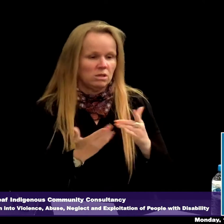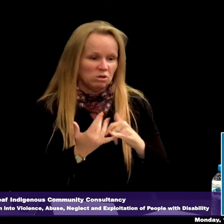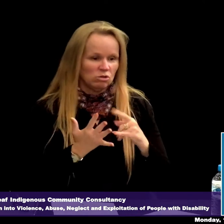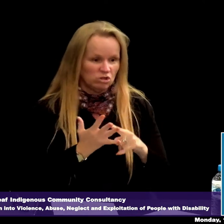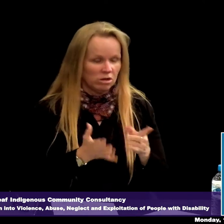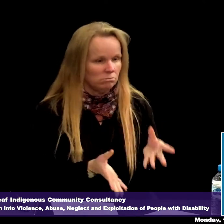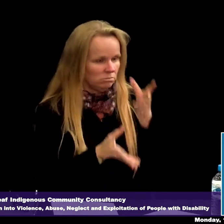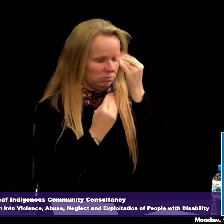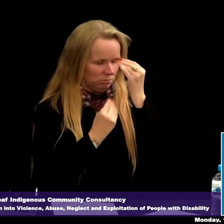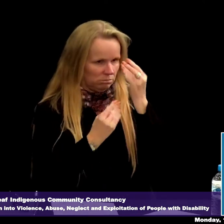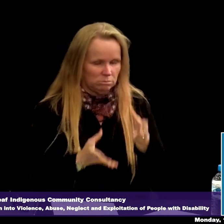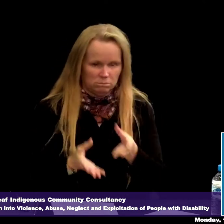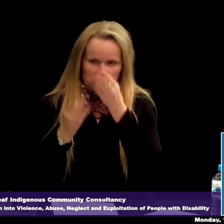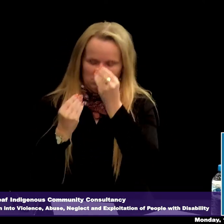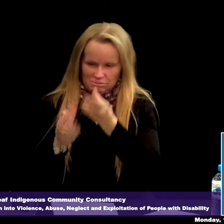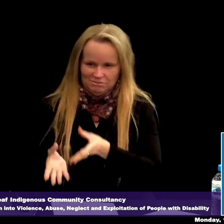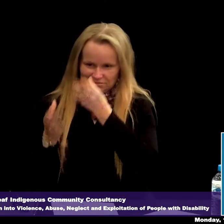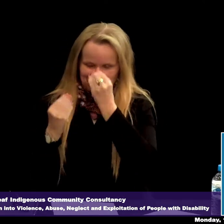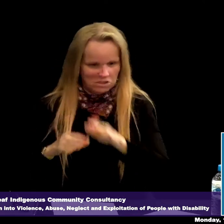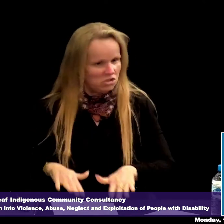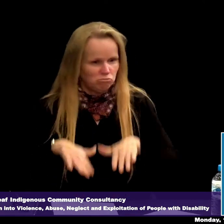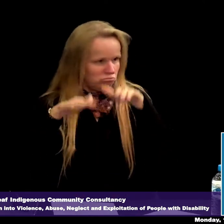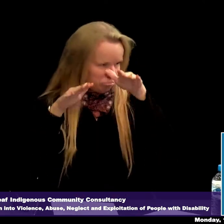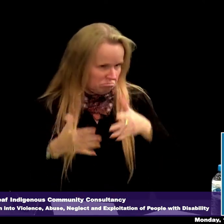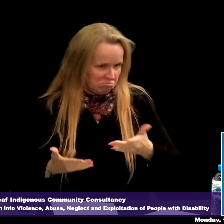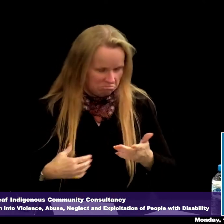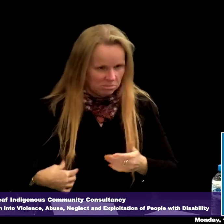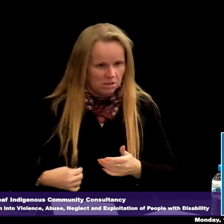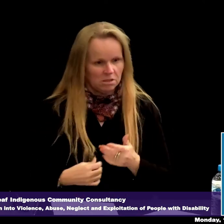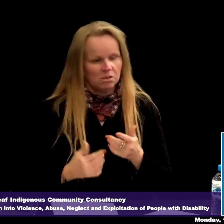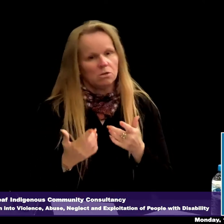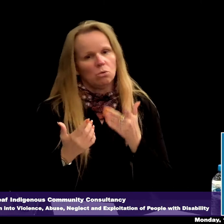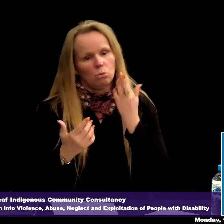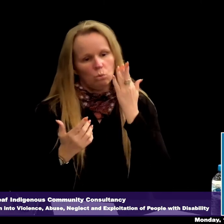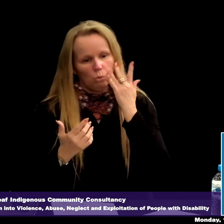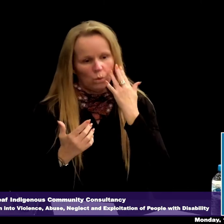So it's culturally bound information, it's culturally bound to place and community. And I learnt that through my childhood.